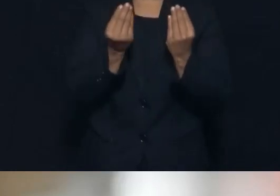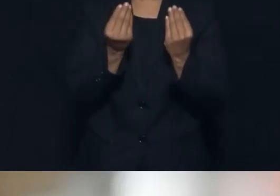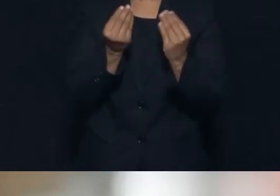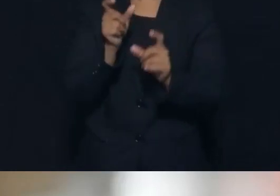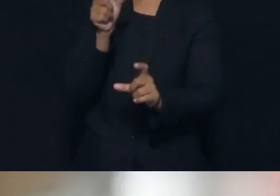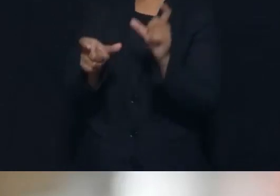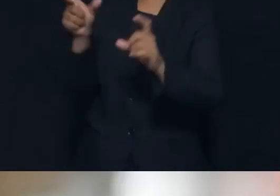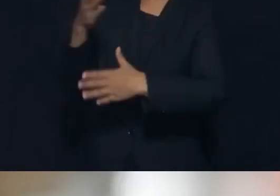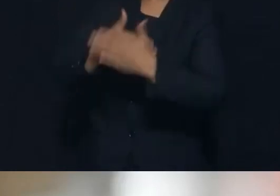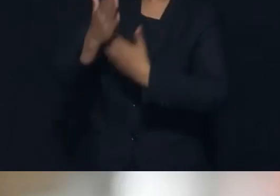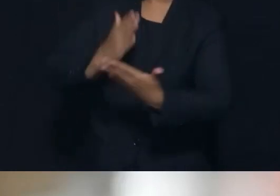mostly blind people.